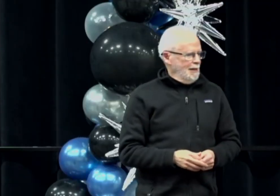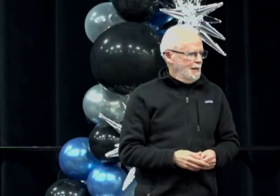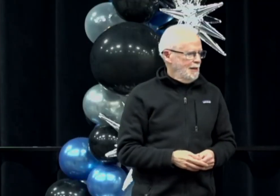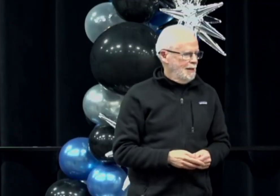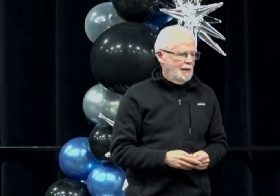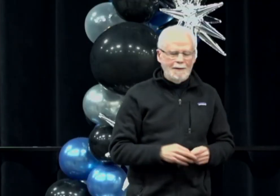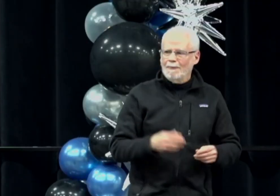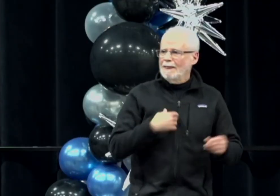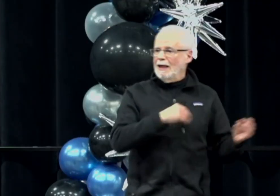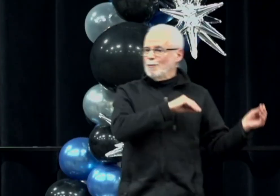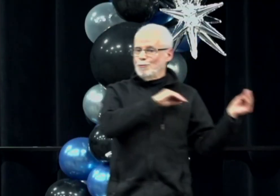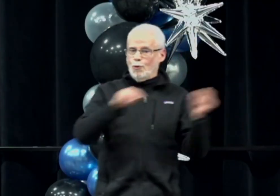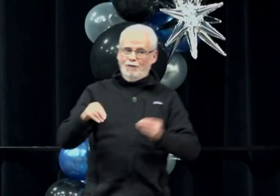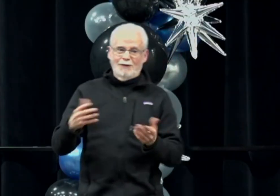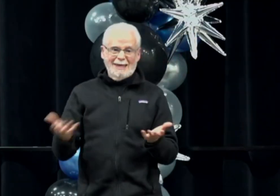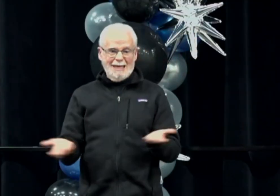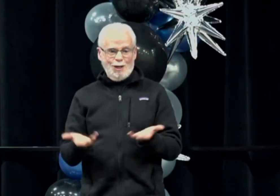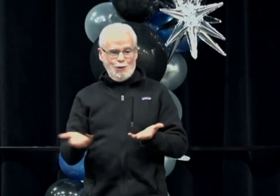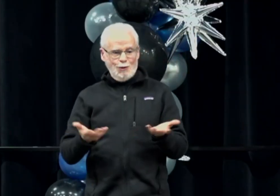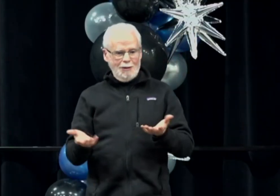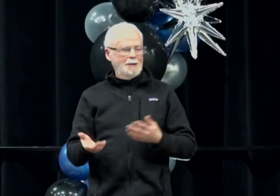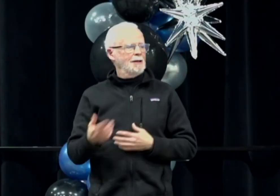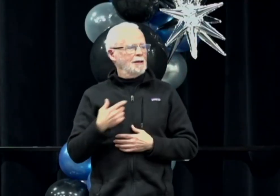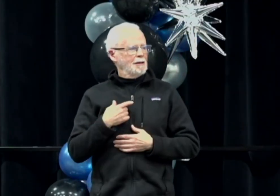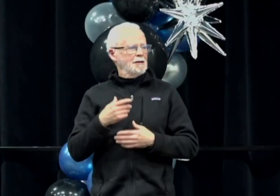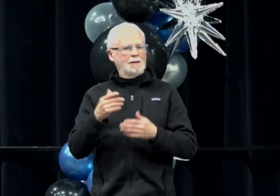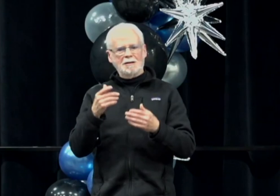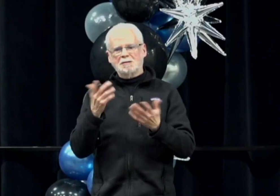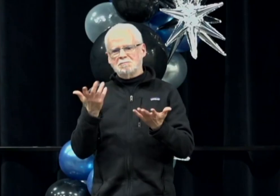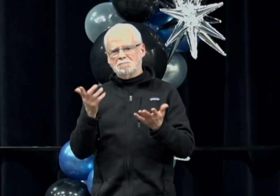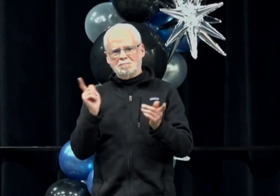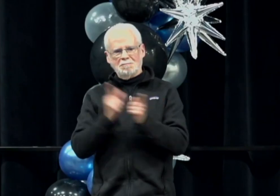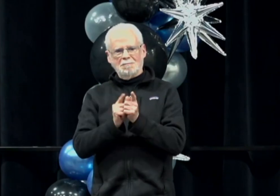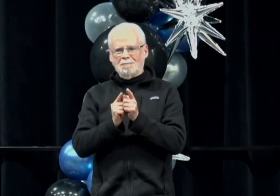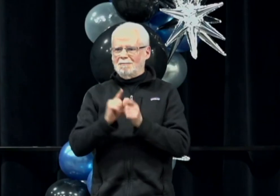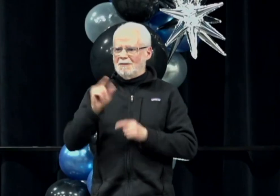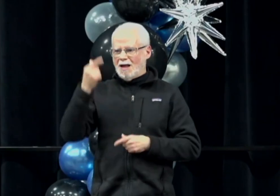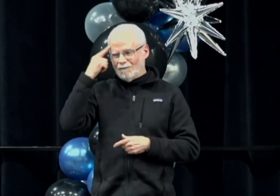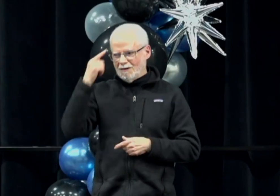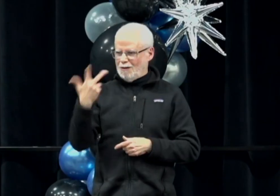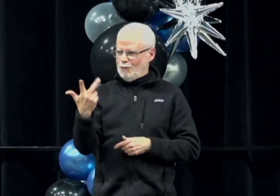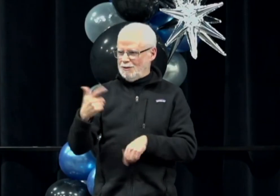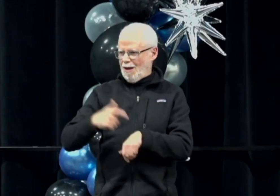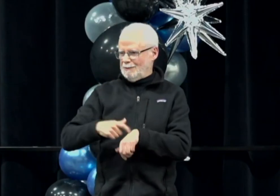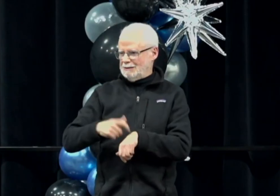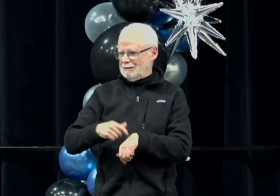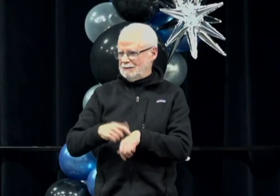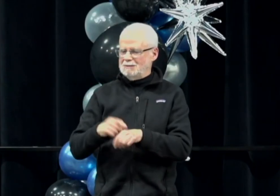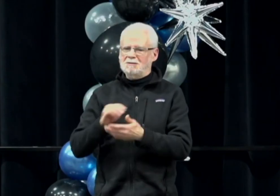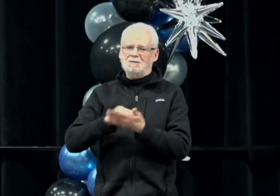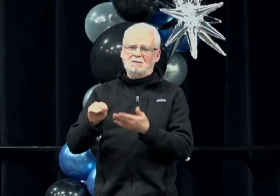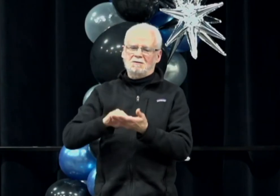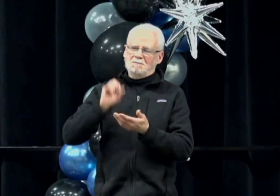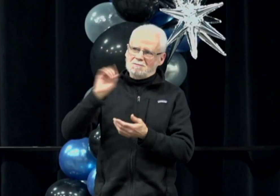to live. Anything you need, I’m happy to help. That set up a warm connection between him and me.